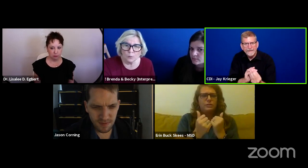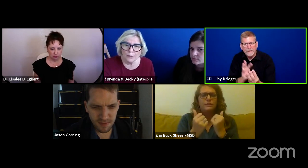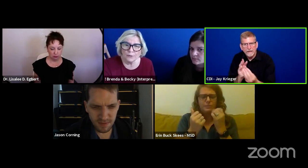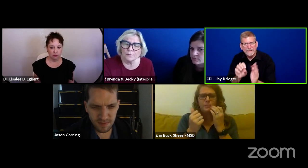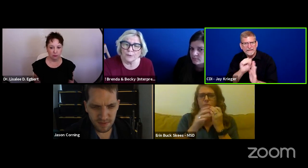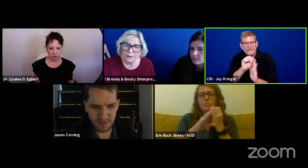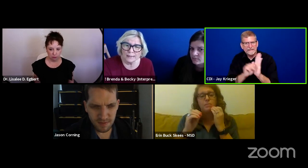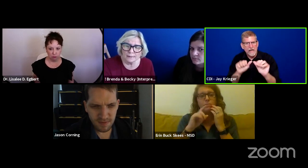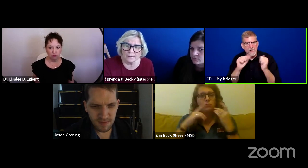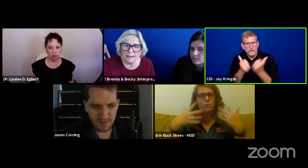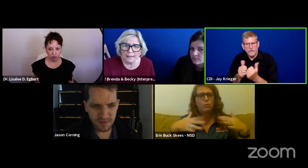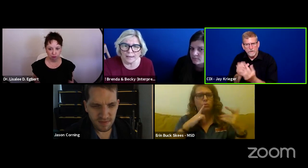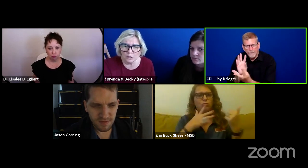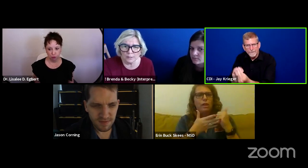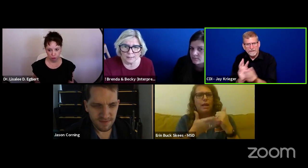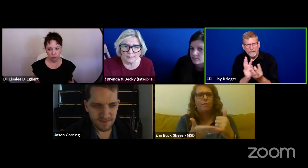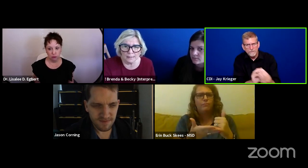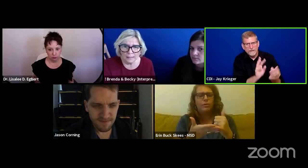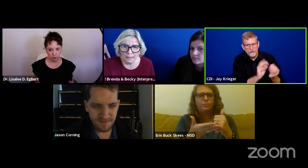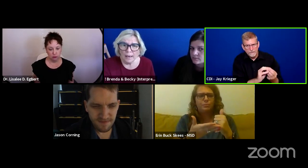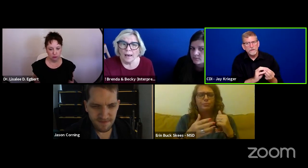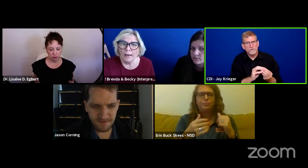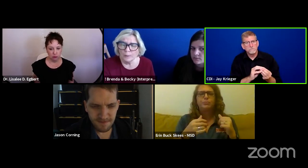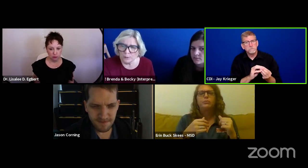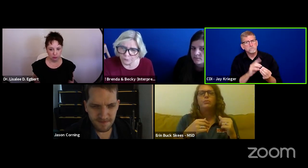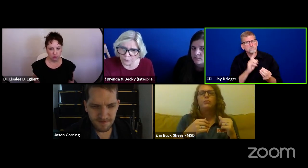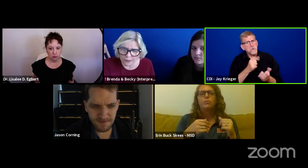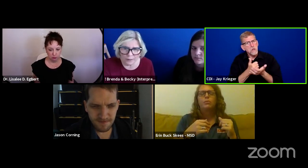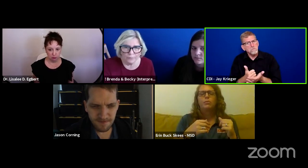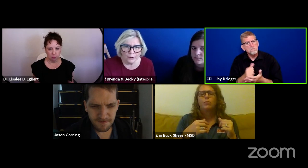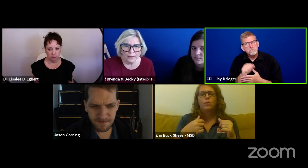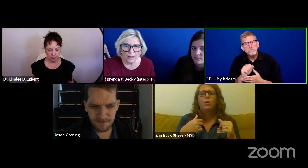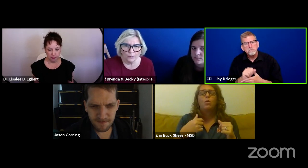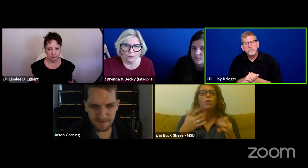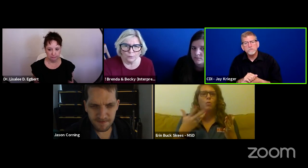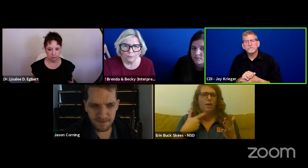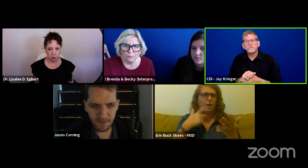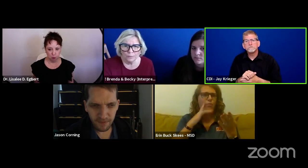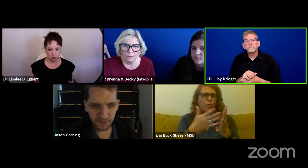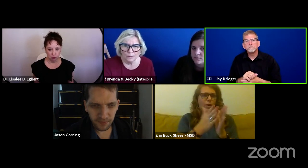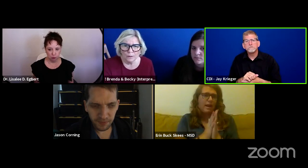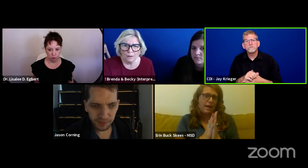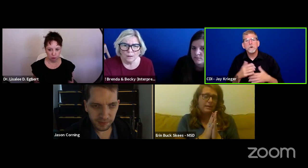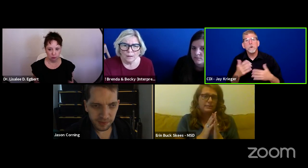with various state agencies, and it was very, very helpful.